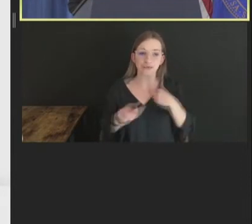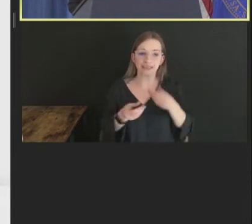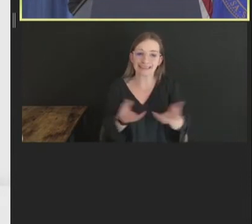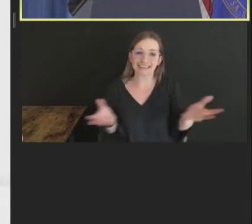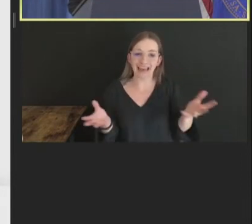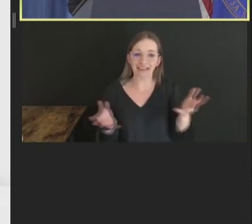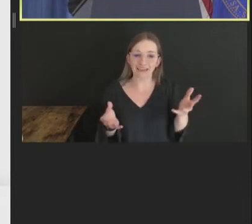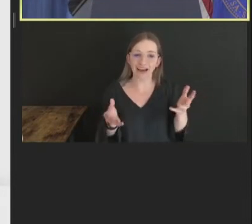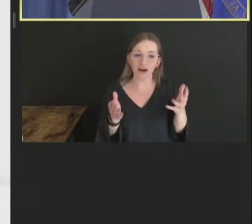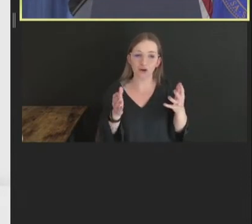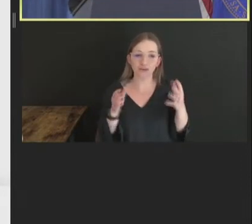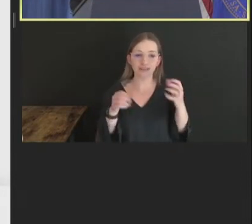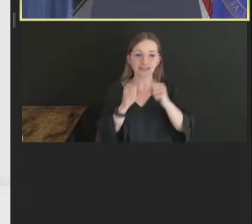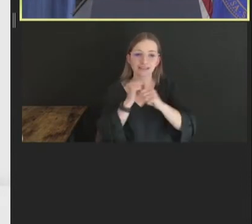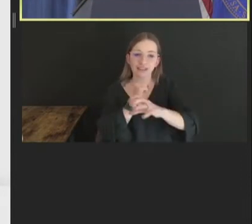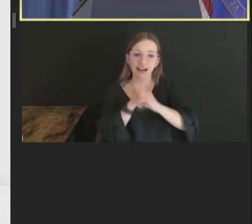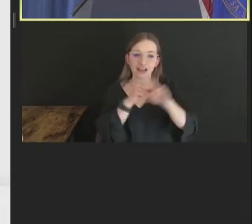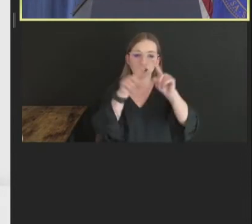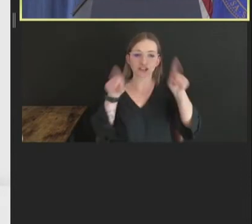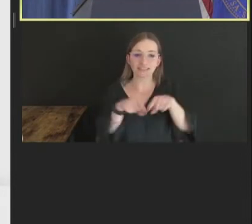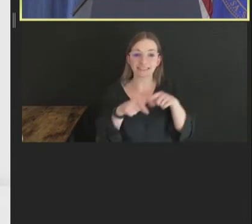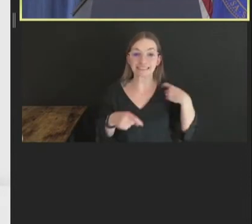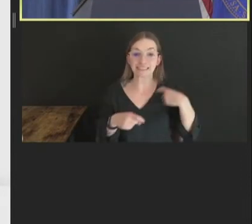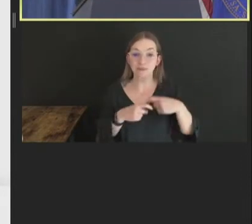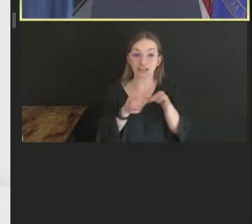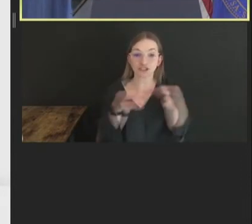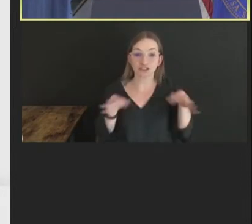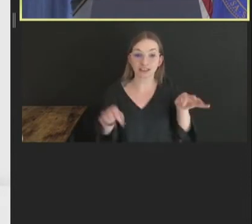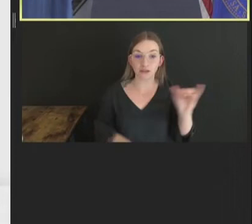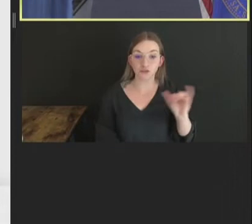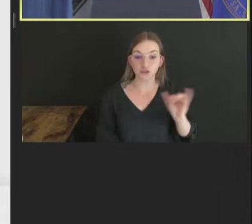Let's see. And then, our vaccine equity coordinator, because we had someone just dedicated